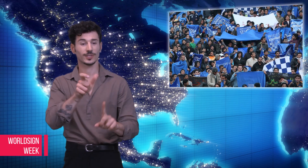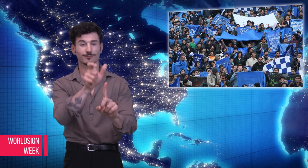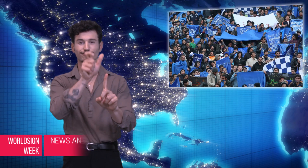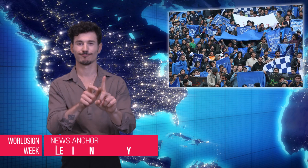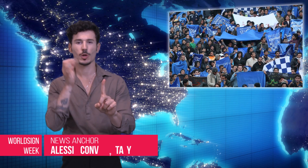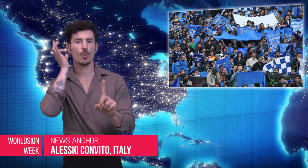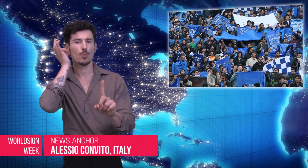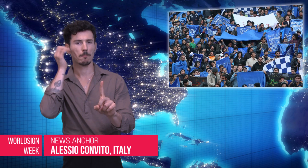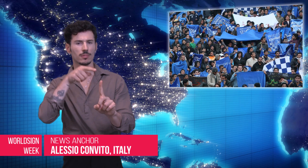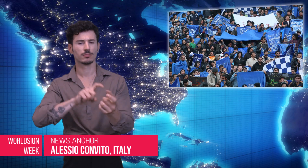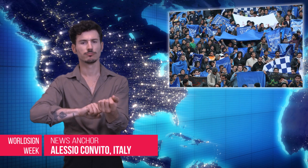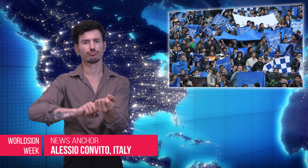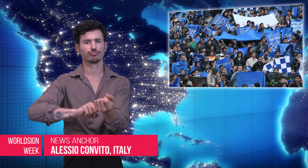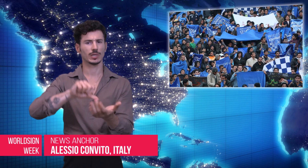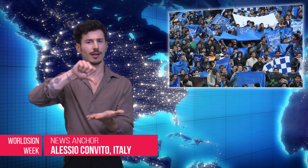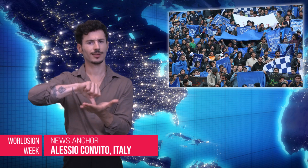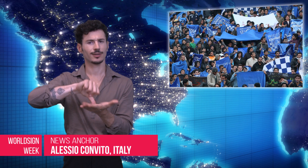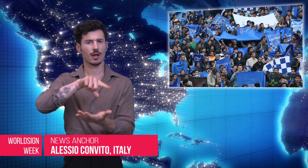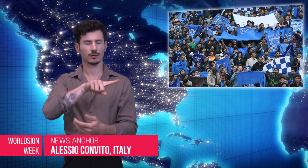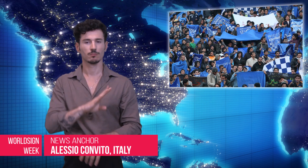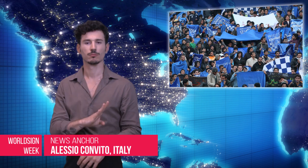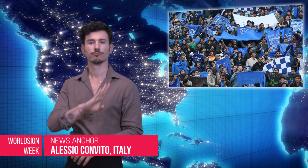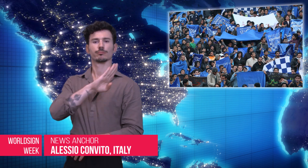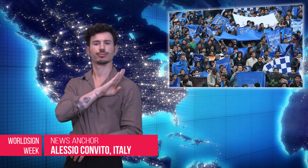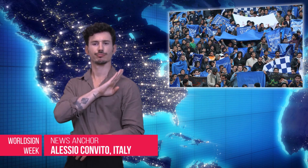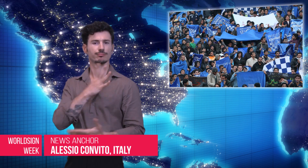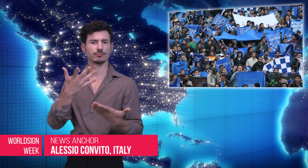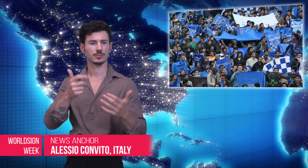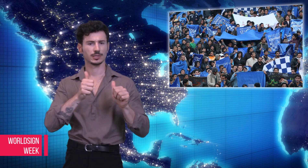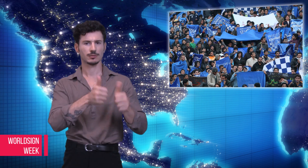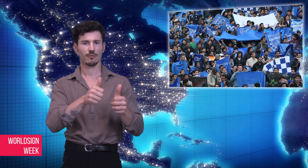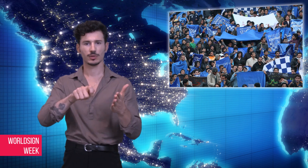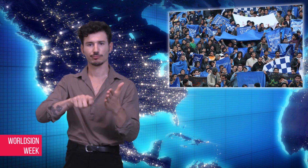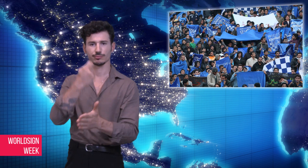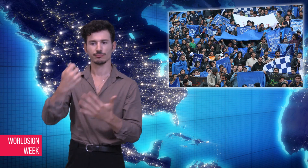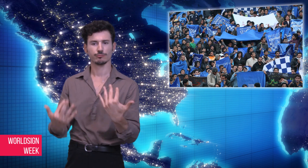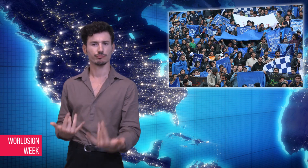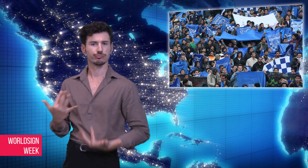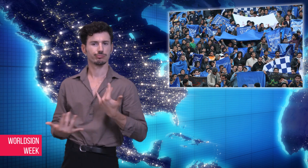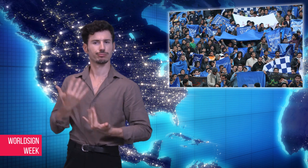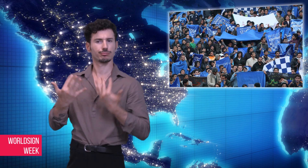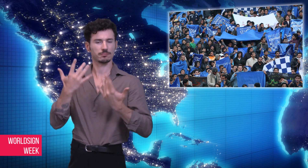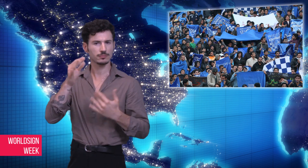[Alessio]: An Iranian woman died after setting herself